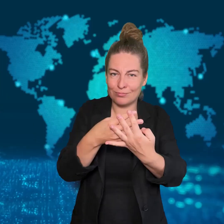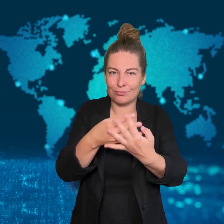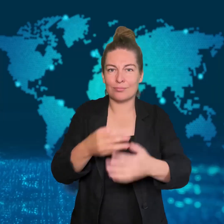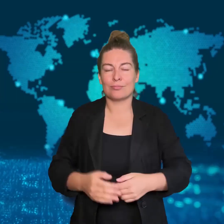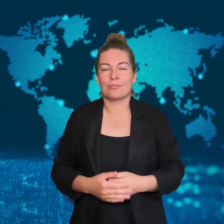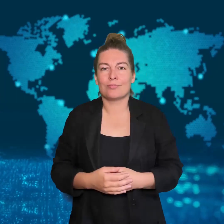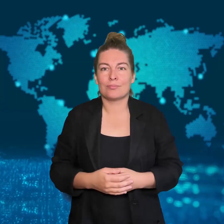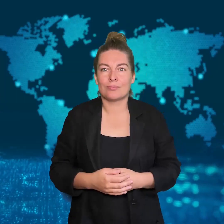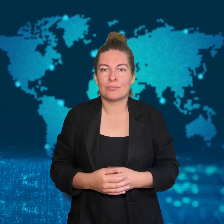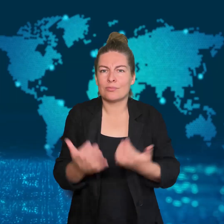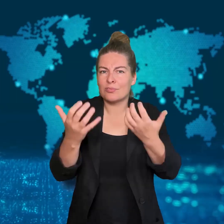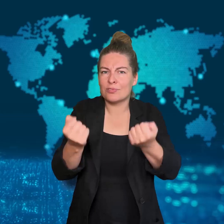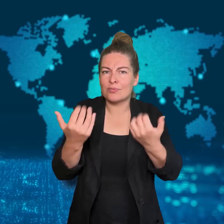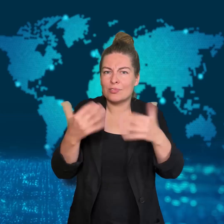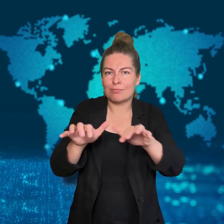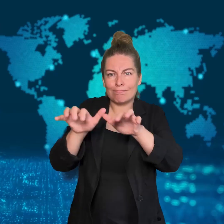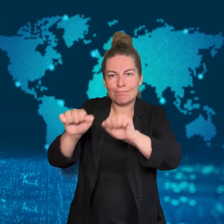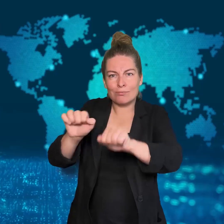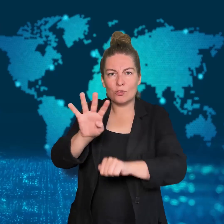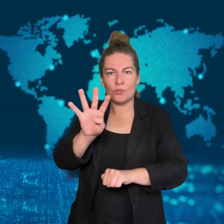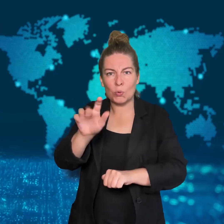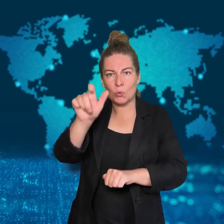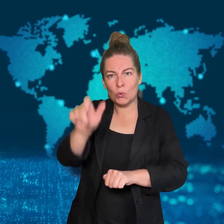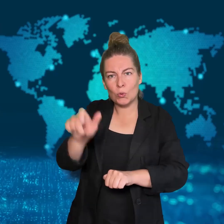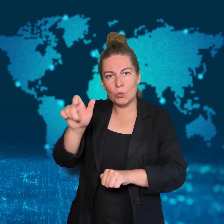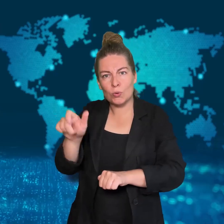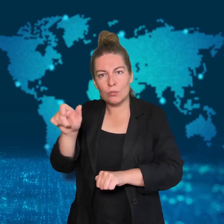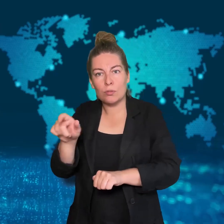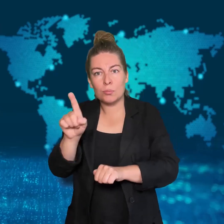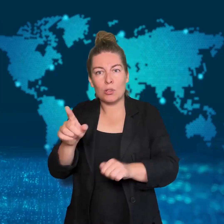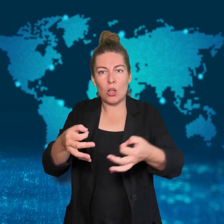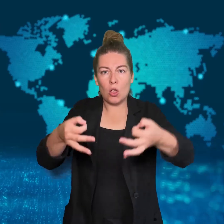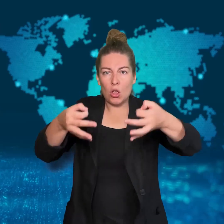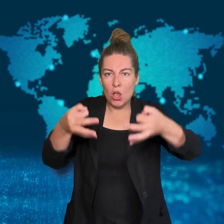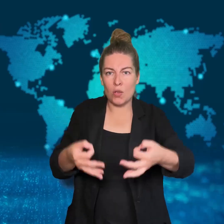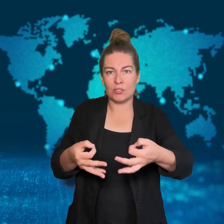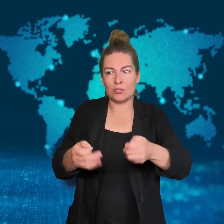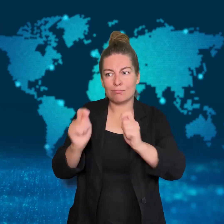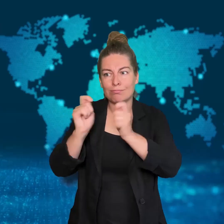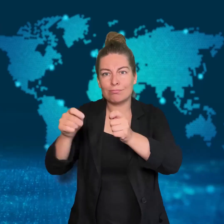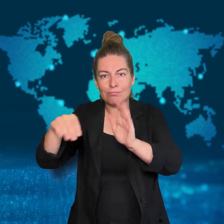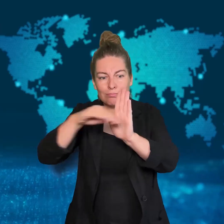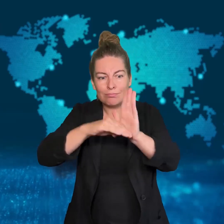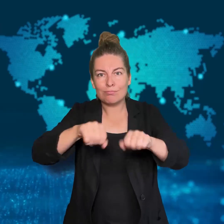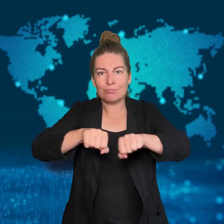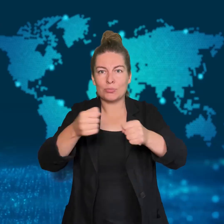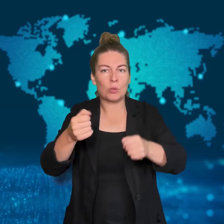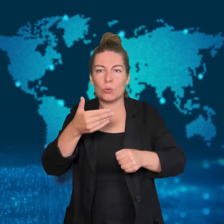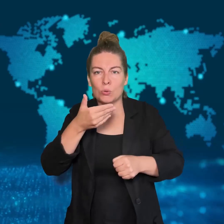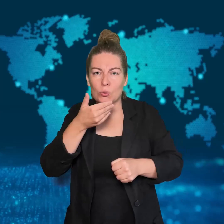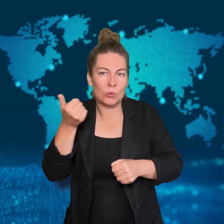Six other people have been formally arrested.